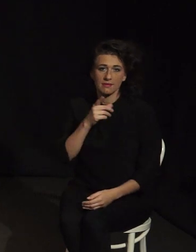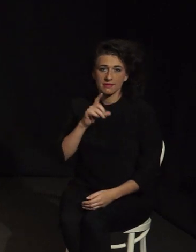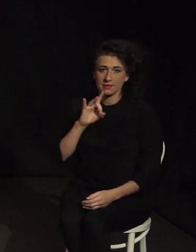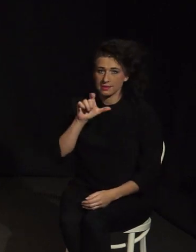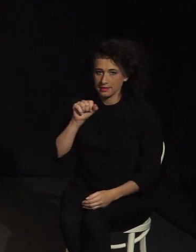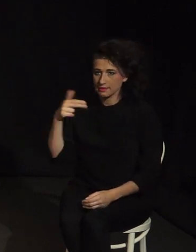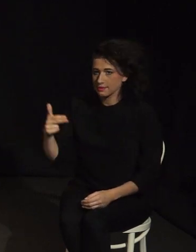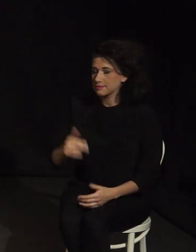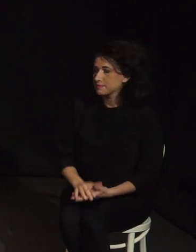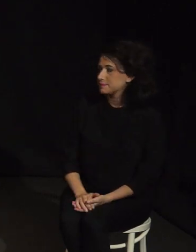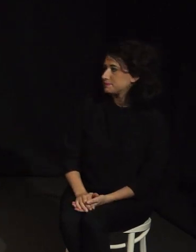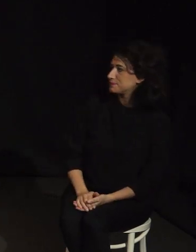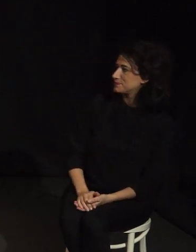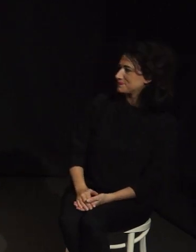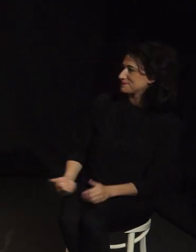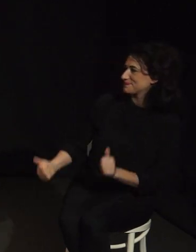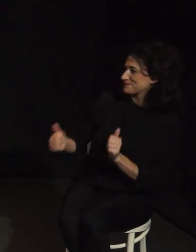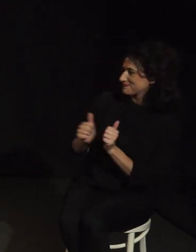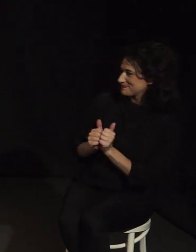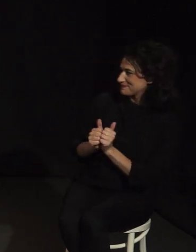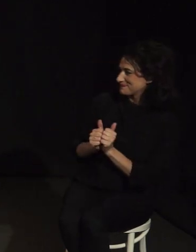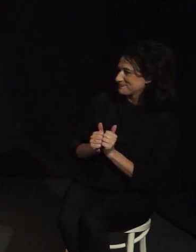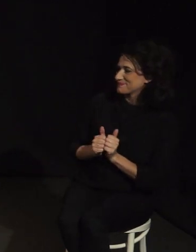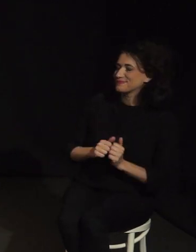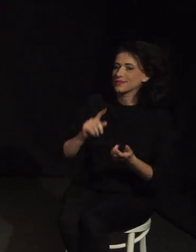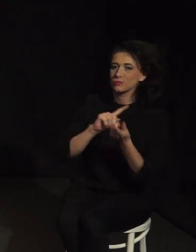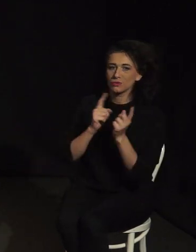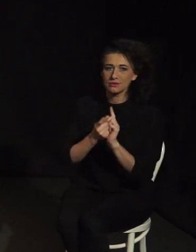We have Ms Magdalena Gach with us...